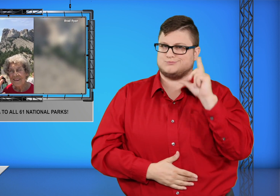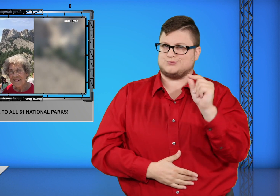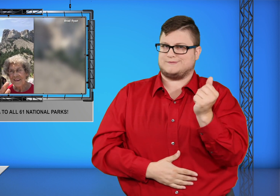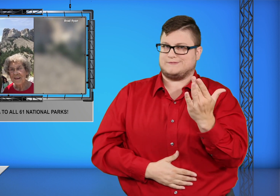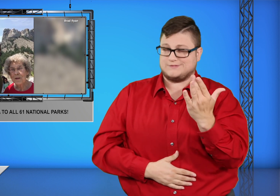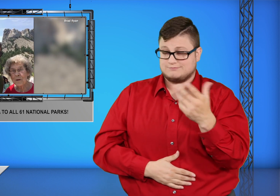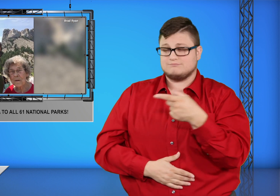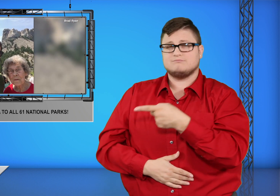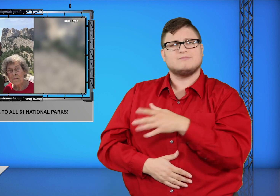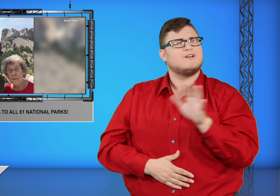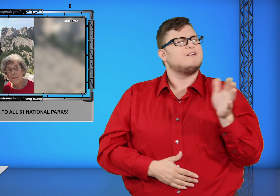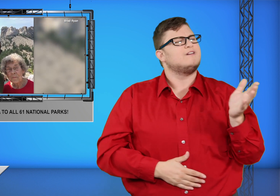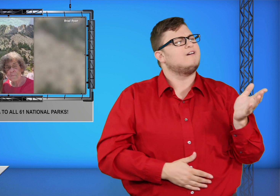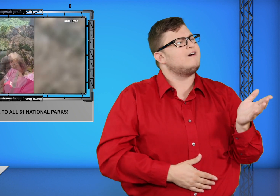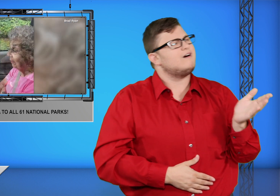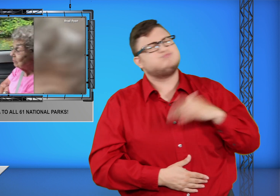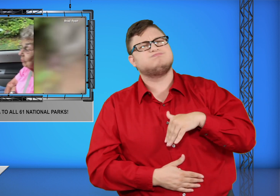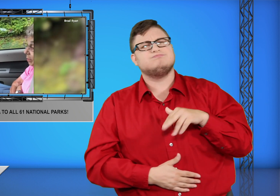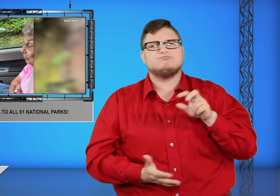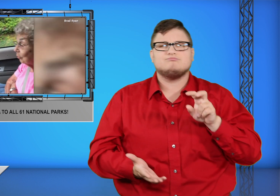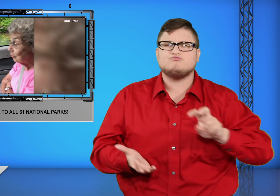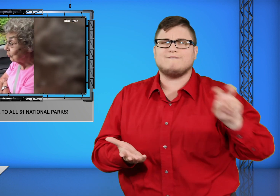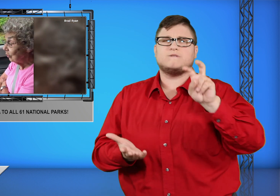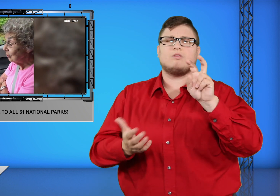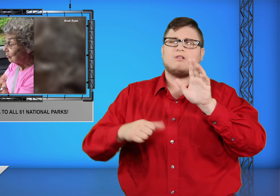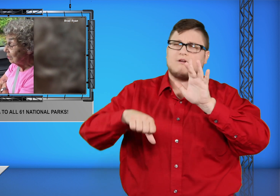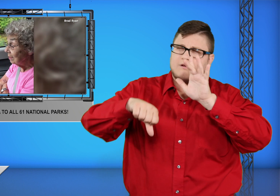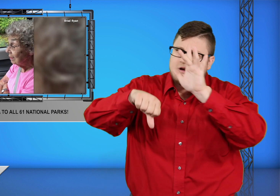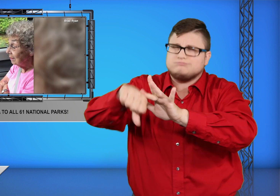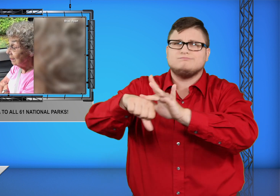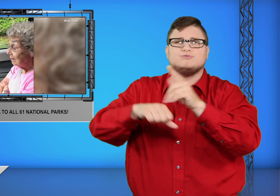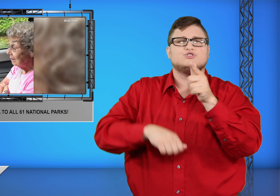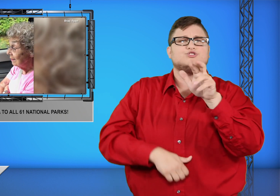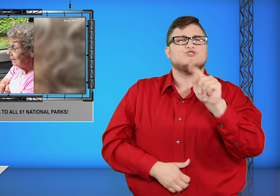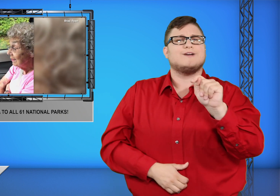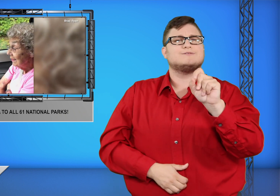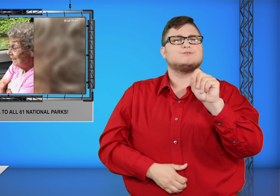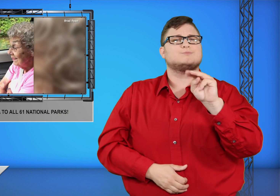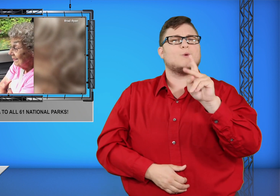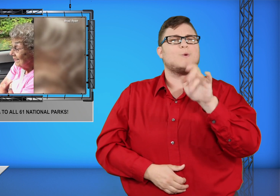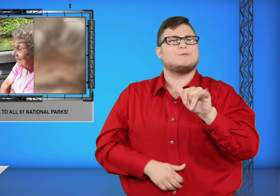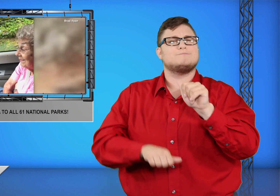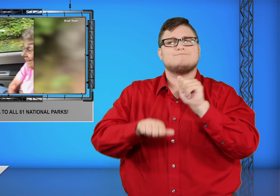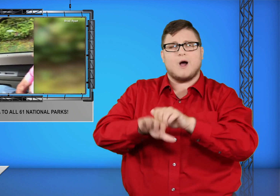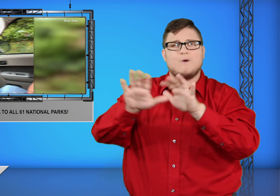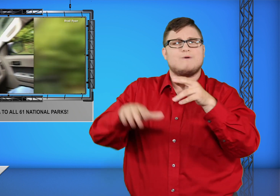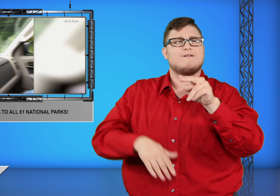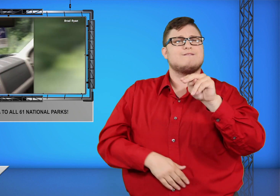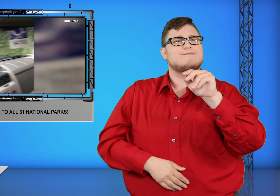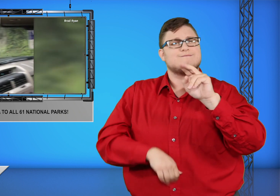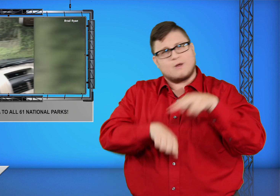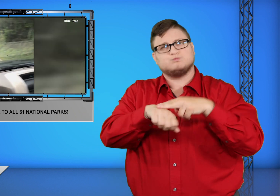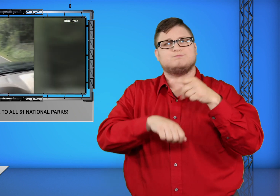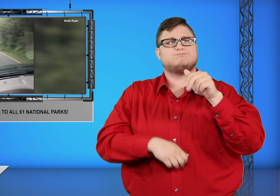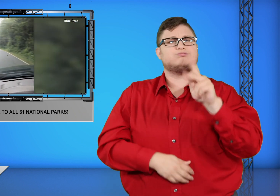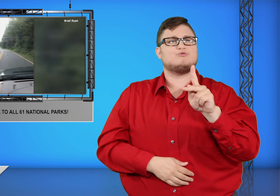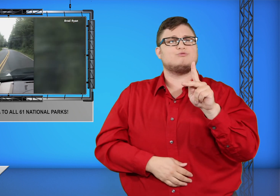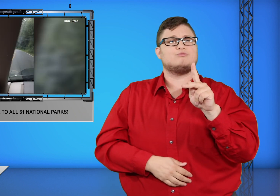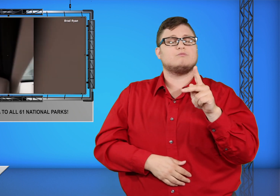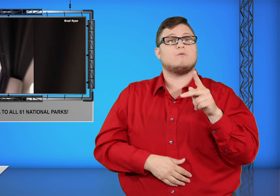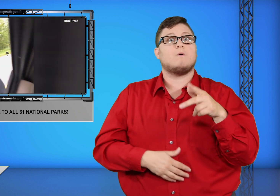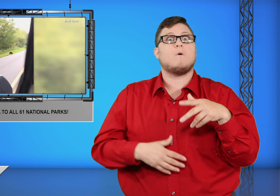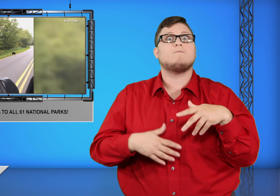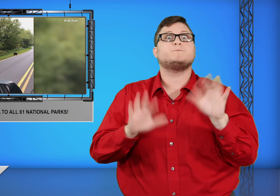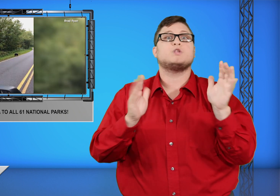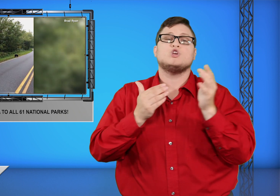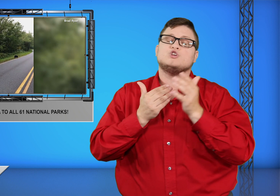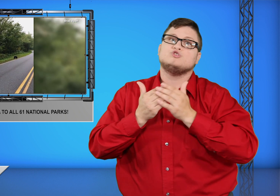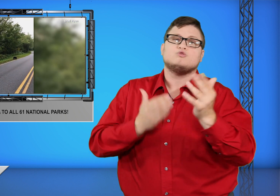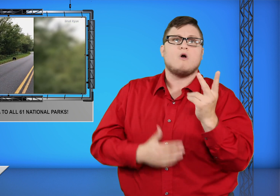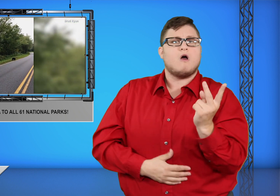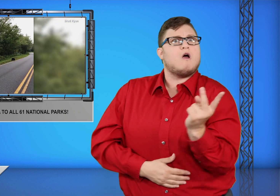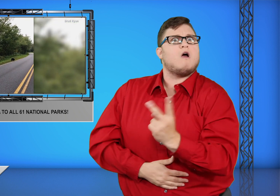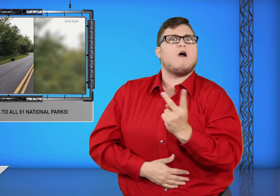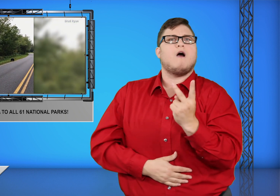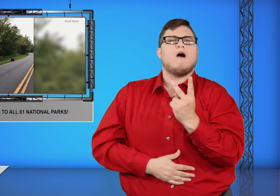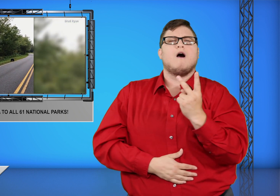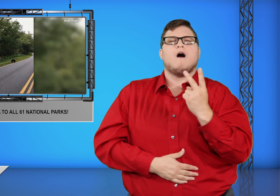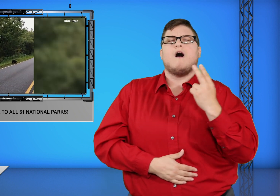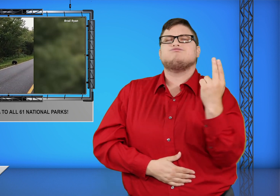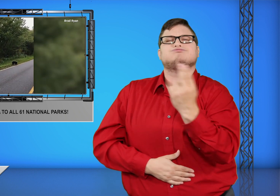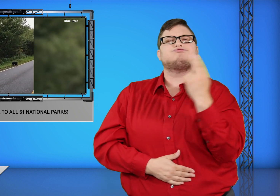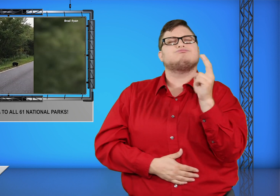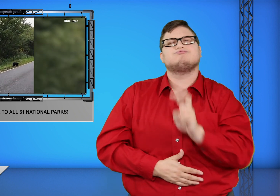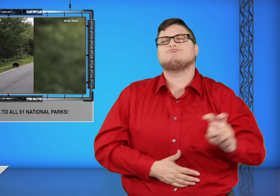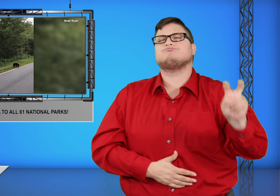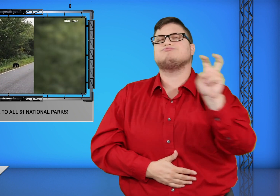So in 2015, he took her to Great Smoky Mountains National Park and they have been traveling